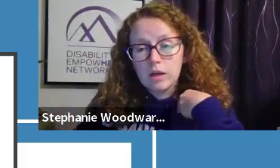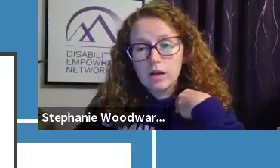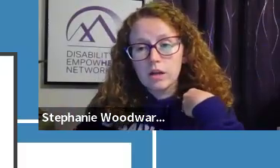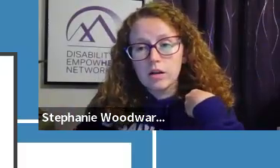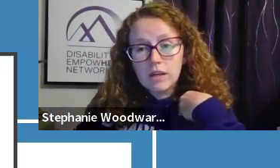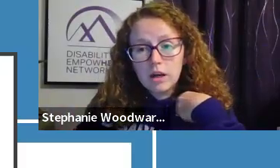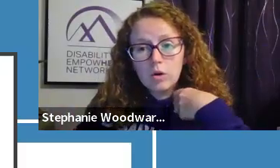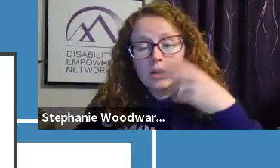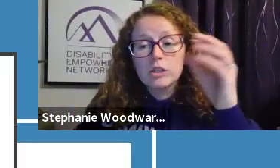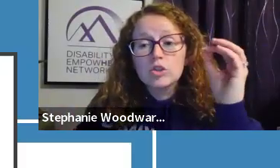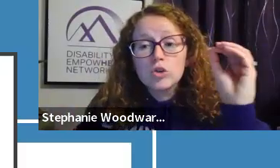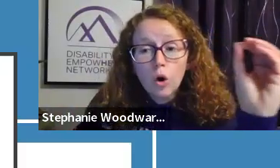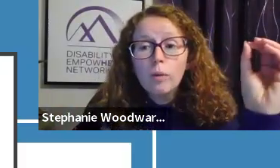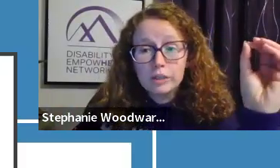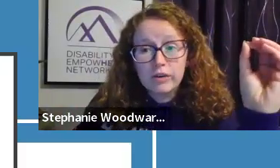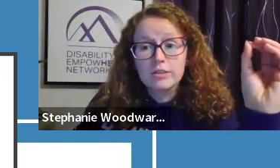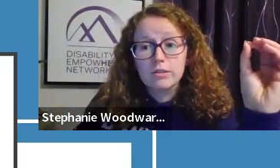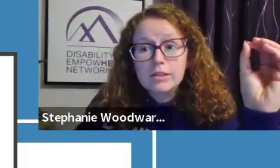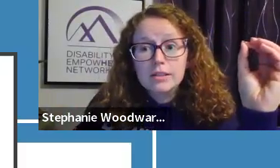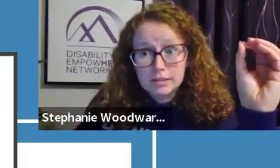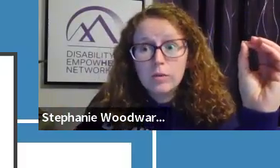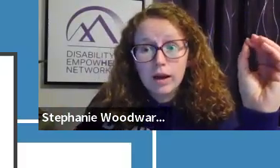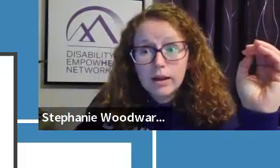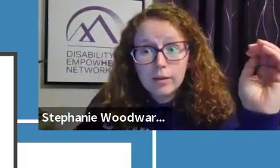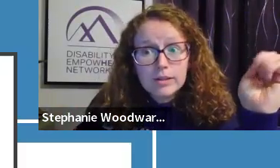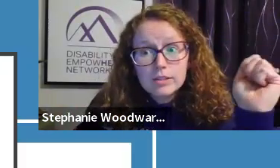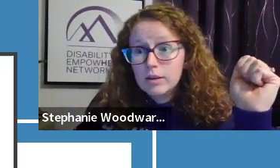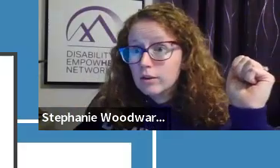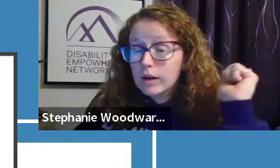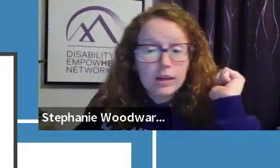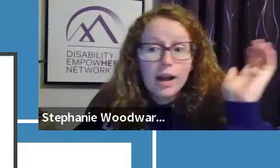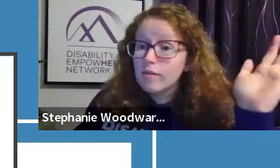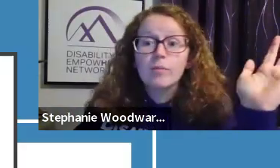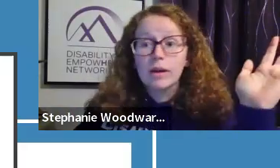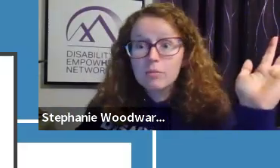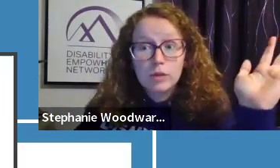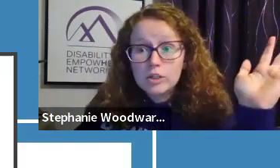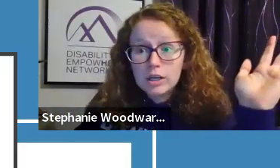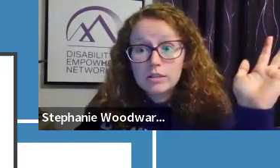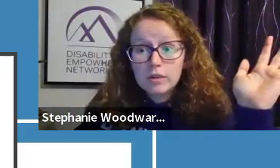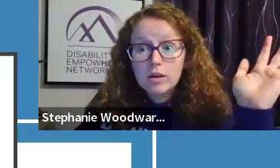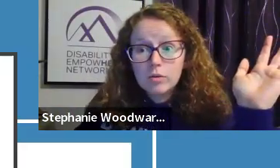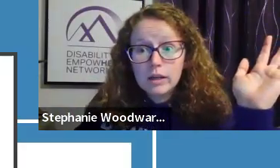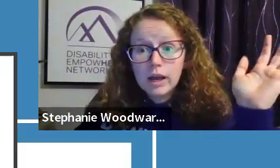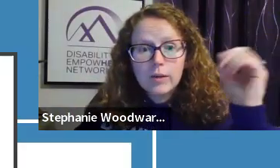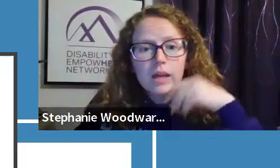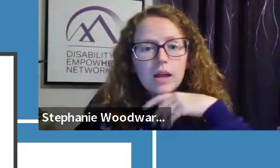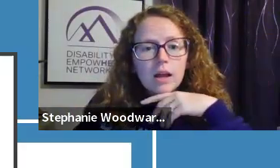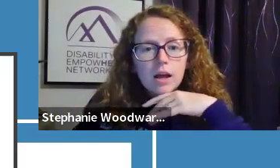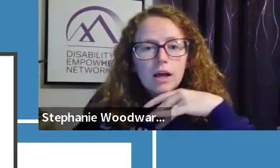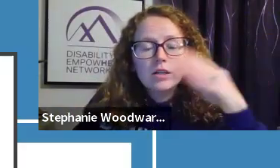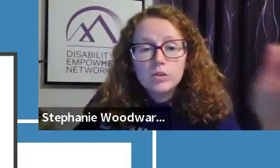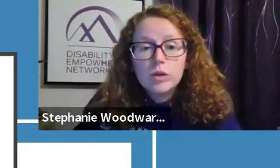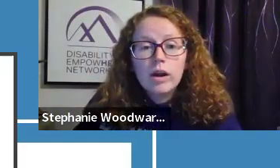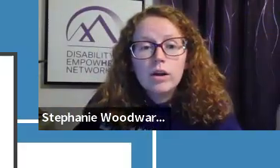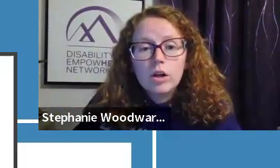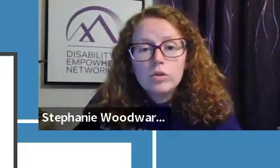video and still communicate with someone on the phone but provide that